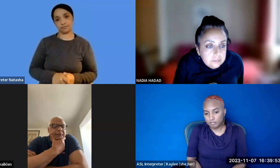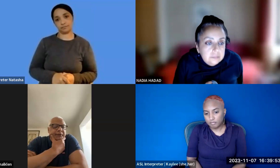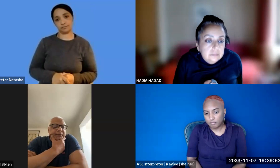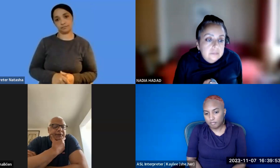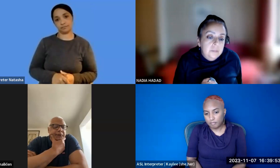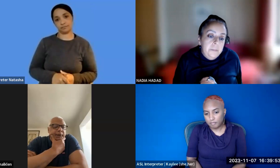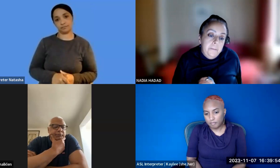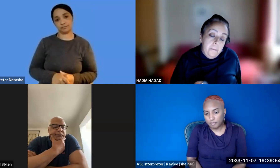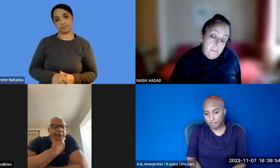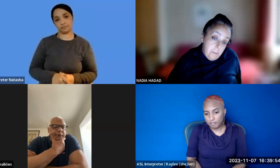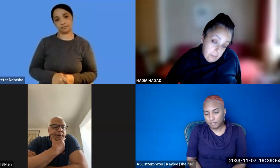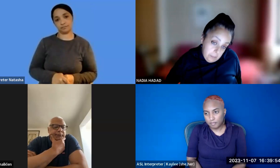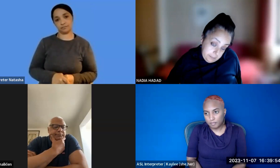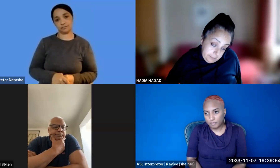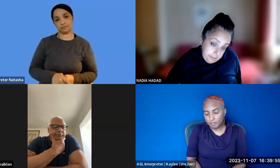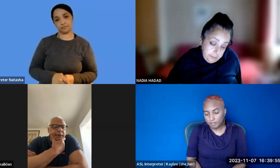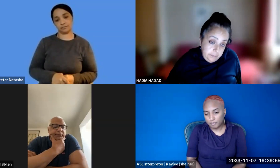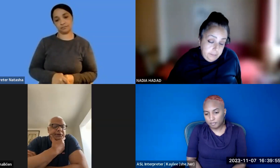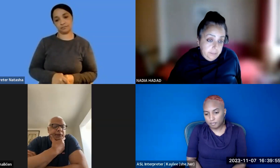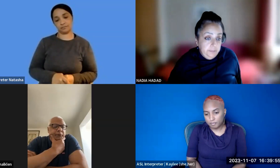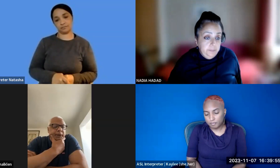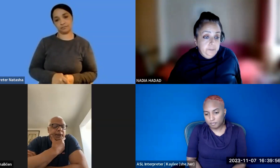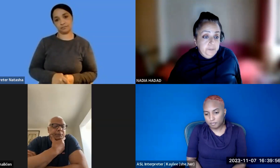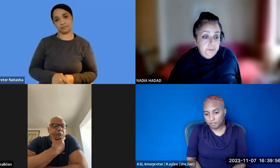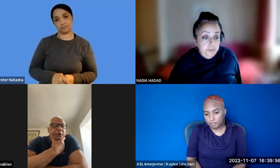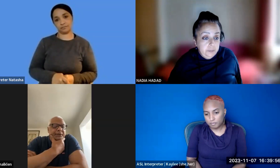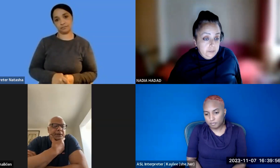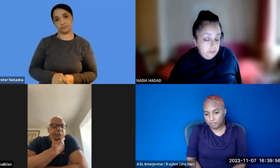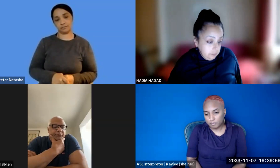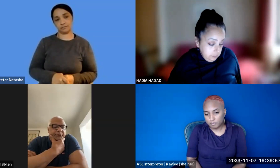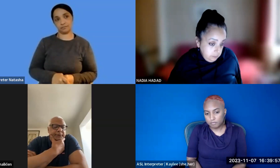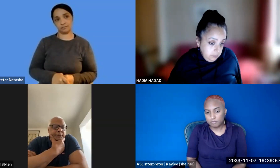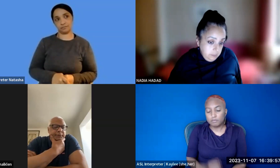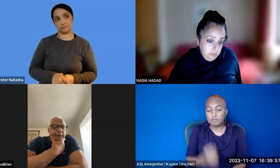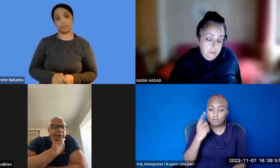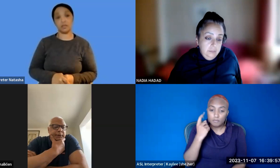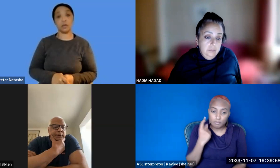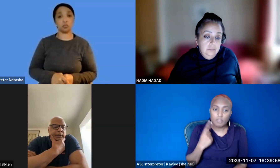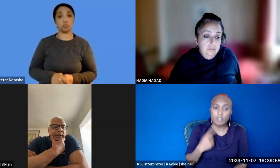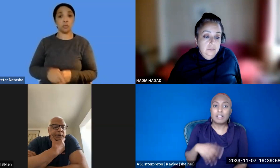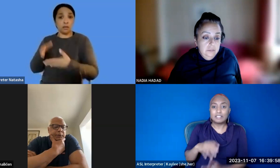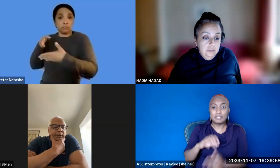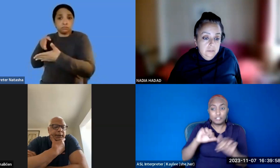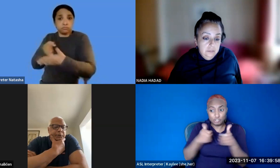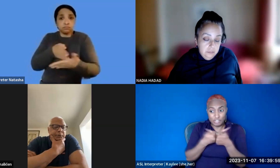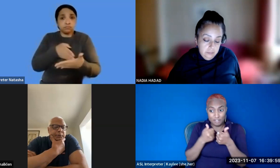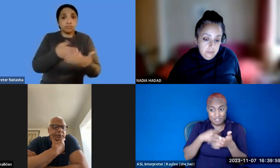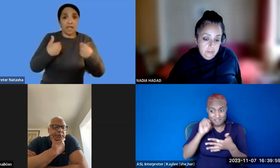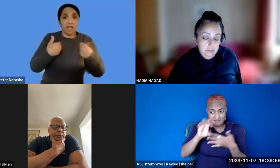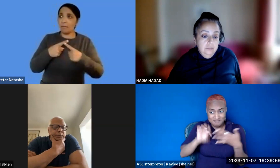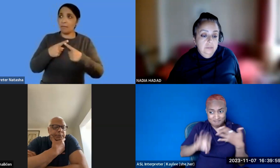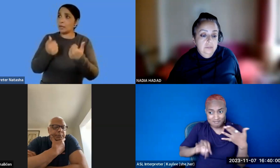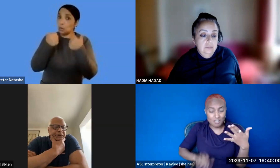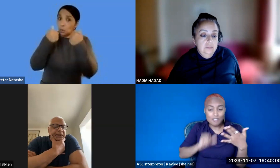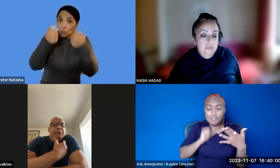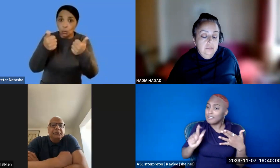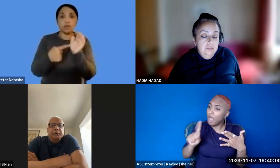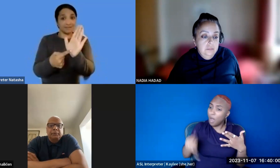manifest themselves in the South. There are good examples. I would like to present to you